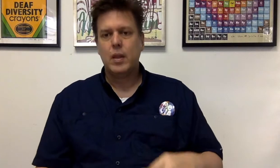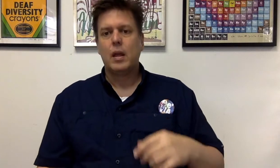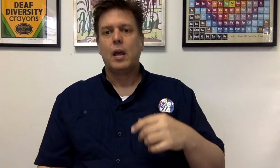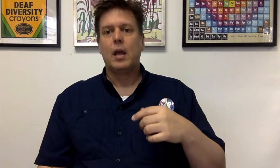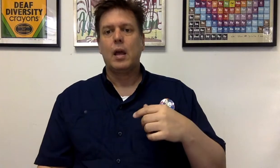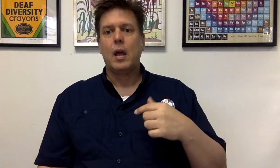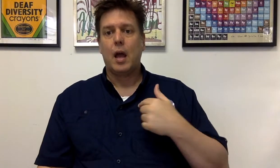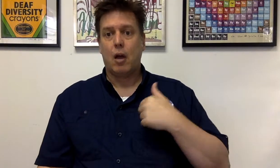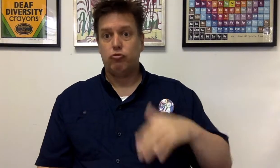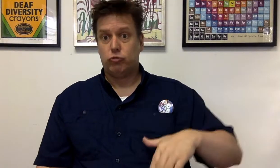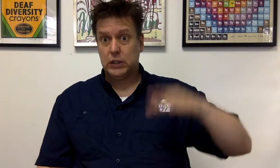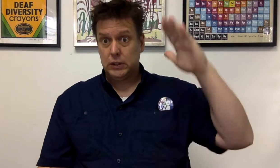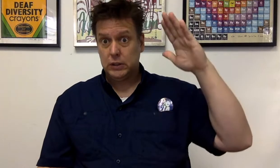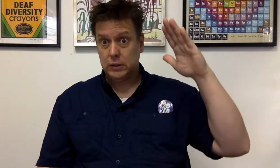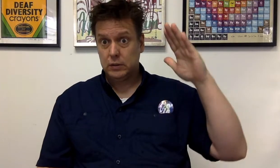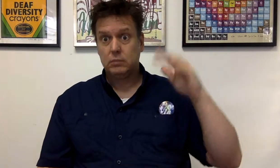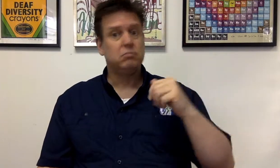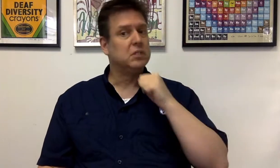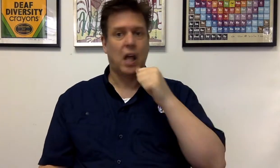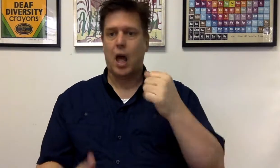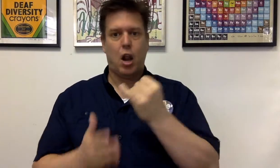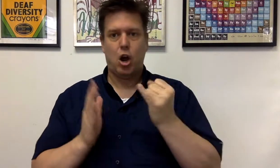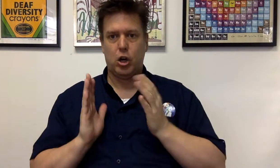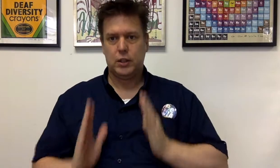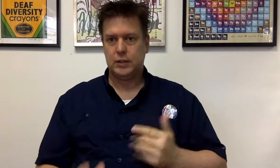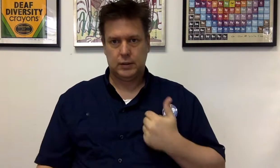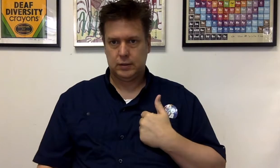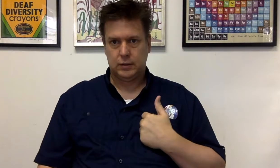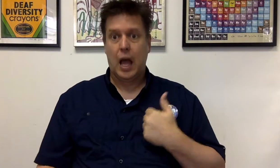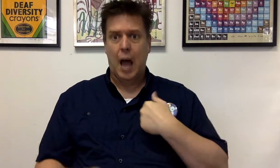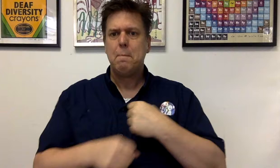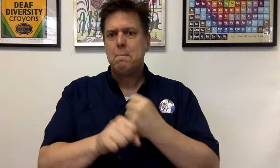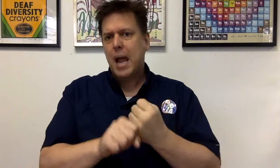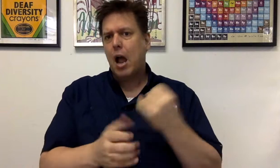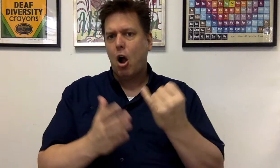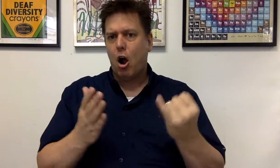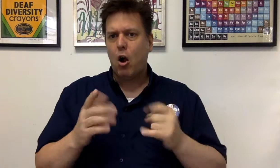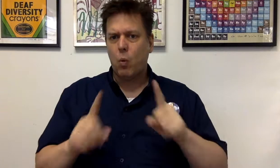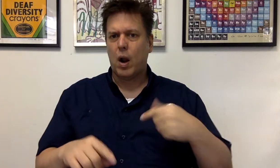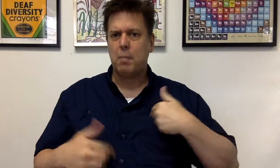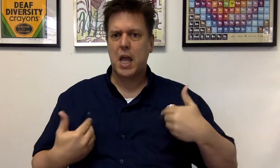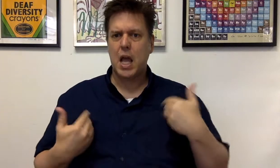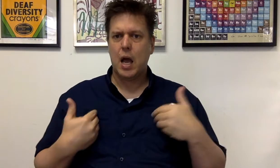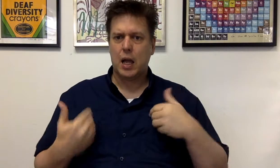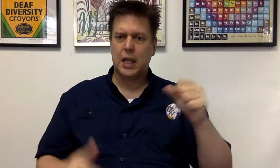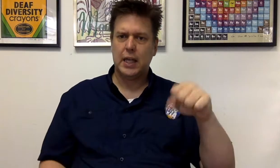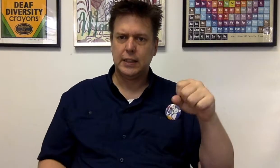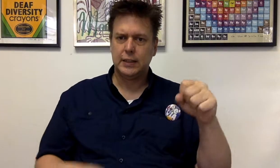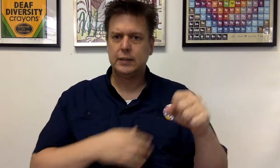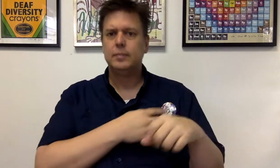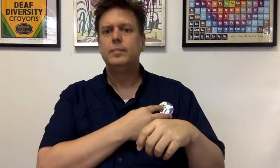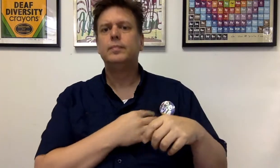example: I was raised not as an artist. I made art